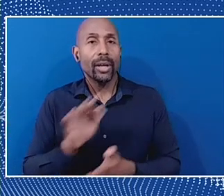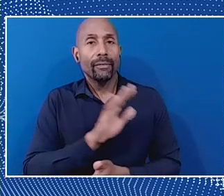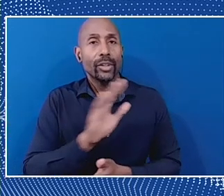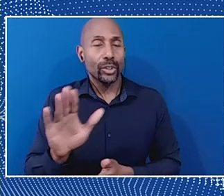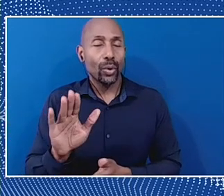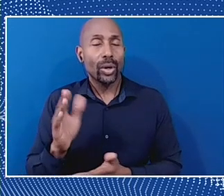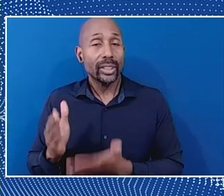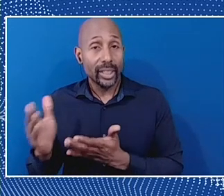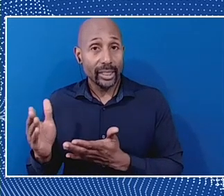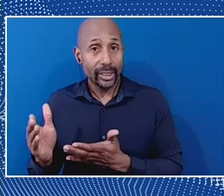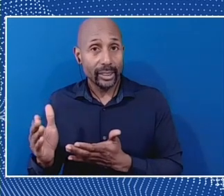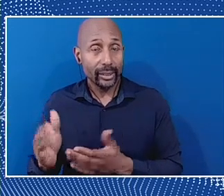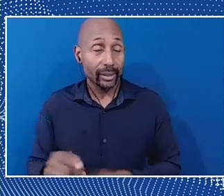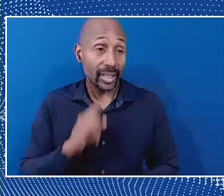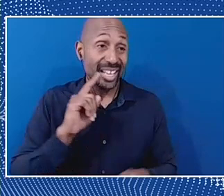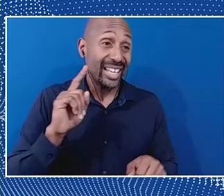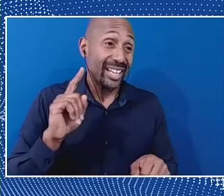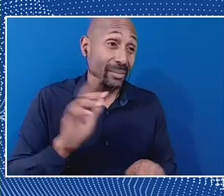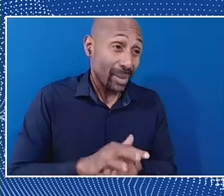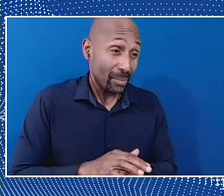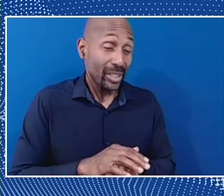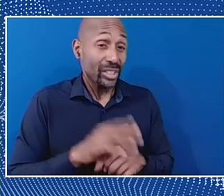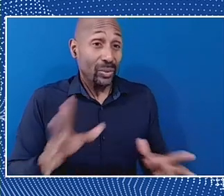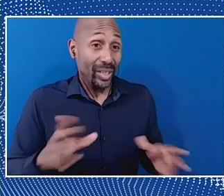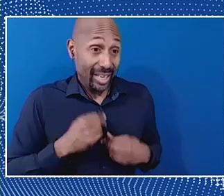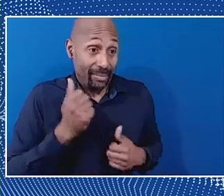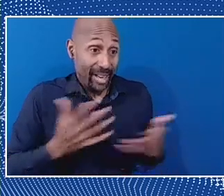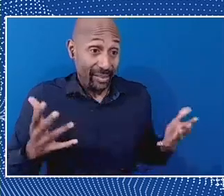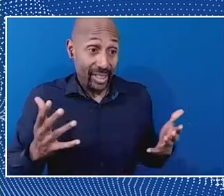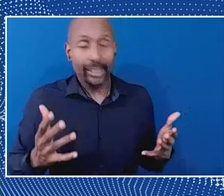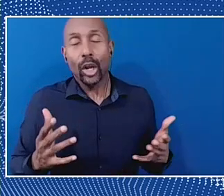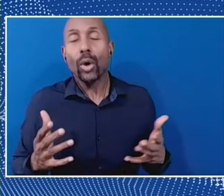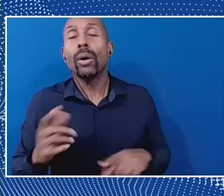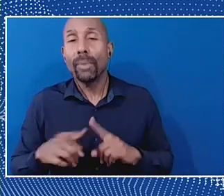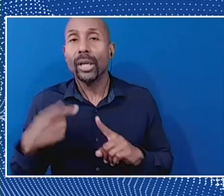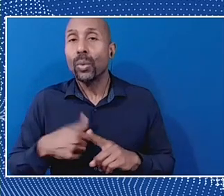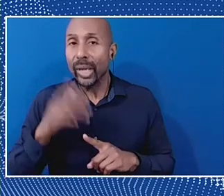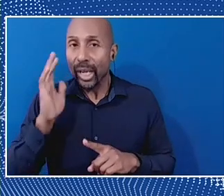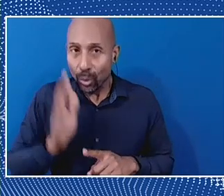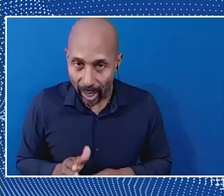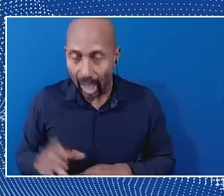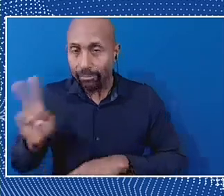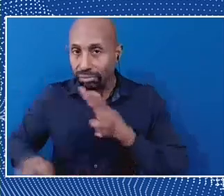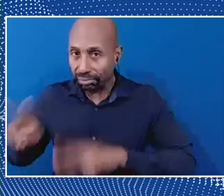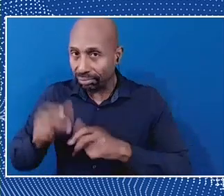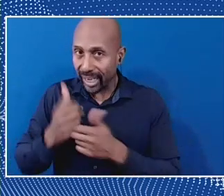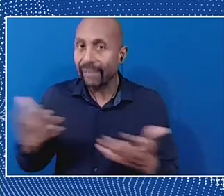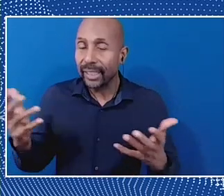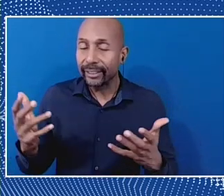we are going to look at everything and we'll circle back to you on those. So, thank you for your comments. We really do appreciate them.